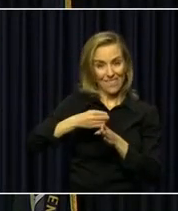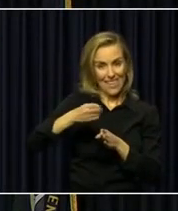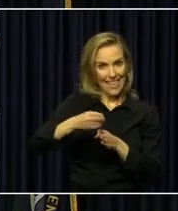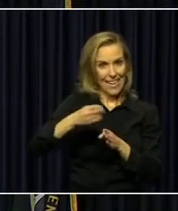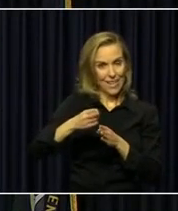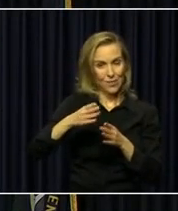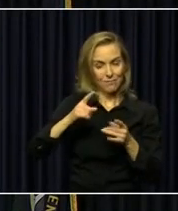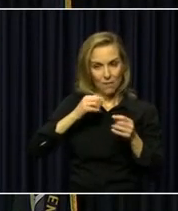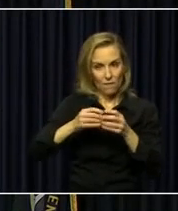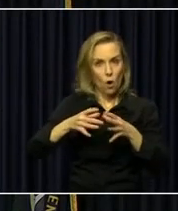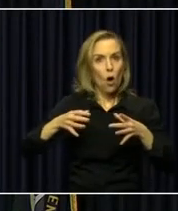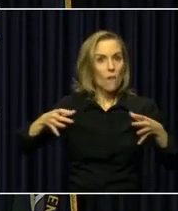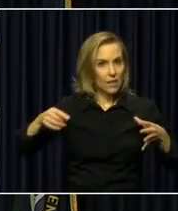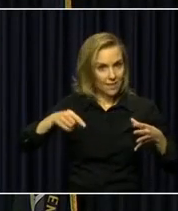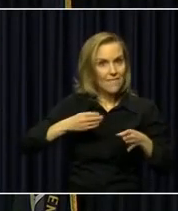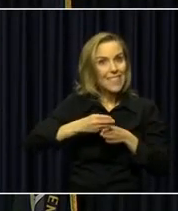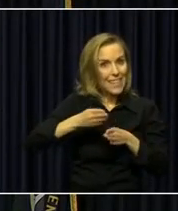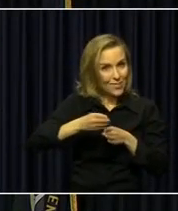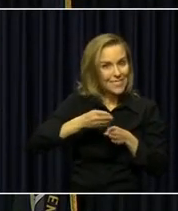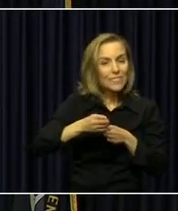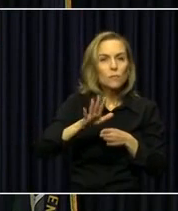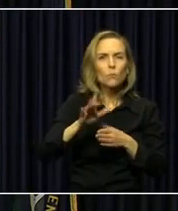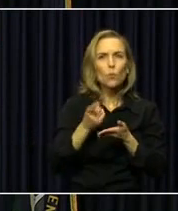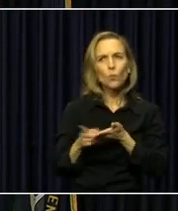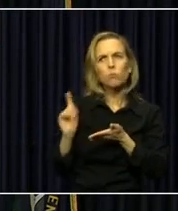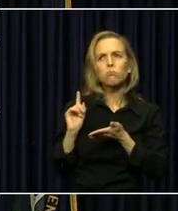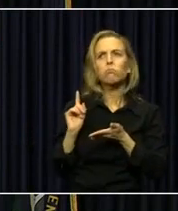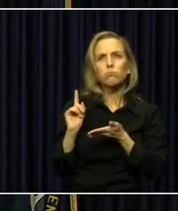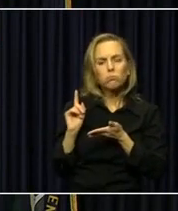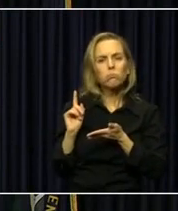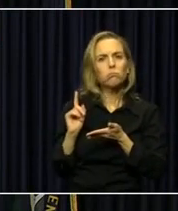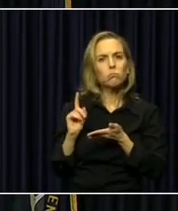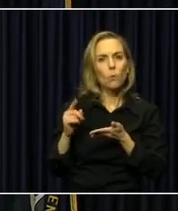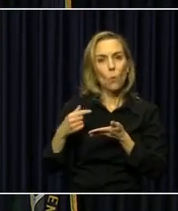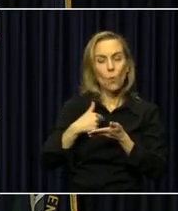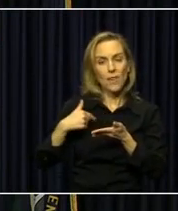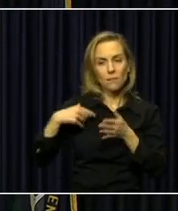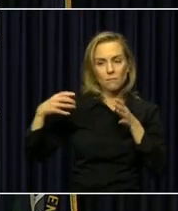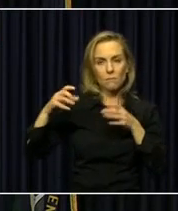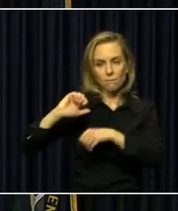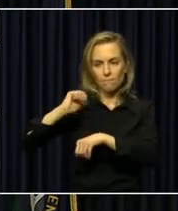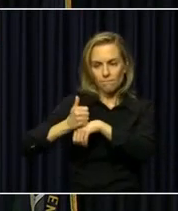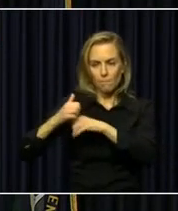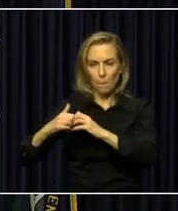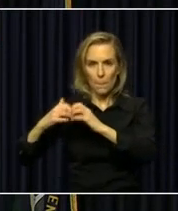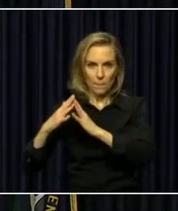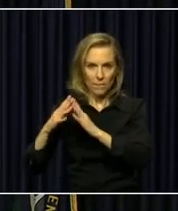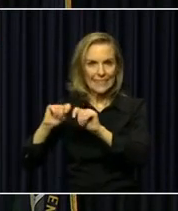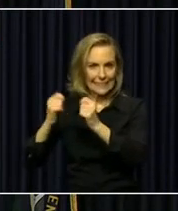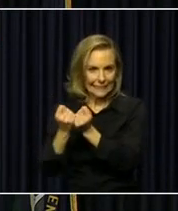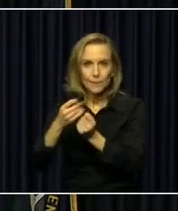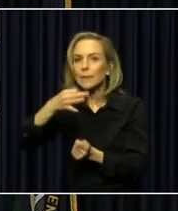WITHIN A FACILITY, THAT YOU BRING THE POSITIVE FOLKS TOGETHER AND SEPARATE THEM FROM THE REST OF THE FACILITY. THESE ARE ALL RECOMMENDATIONS